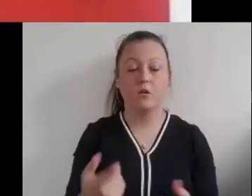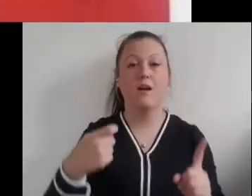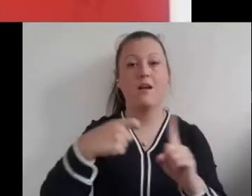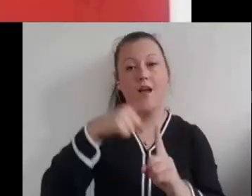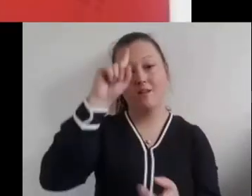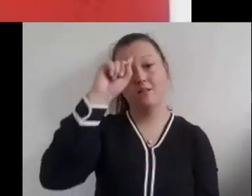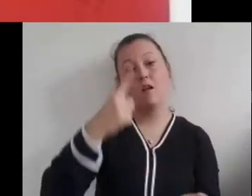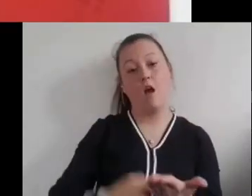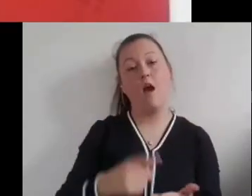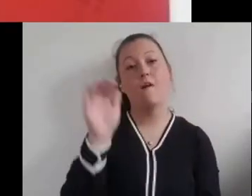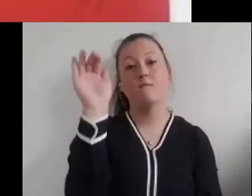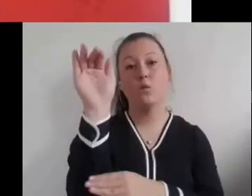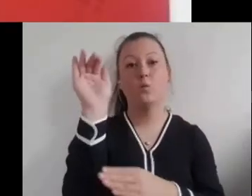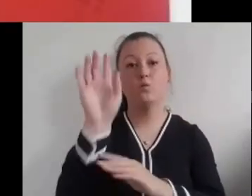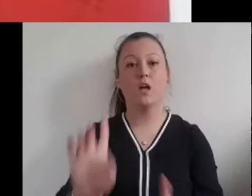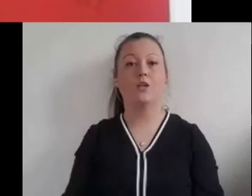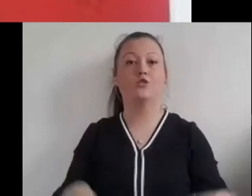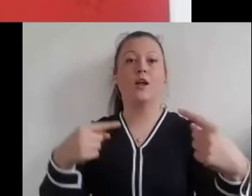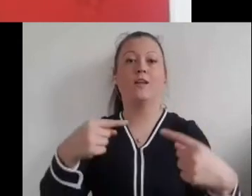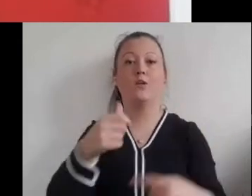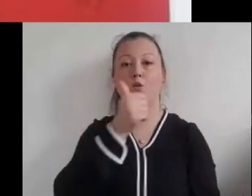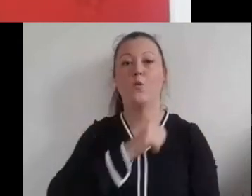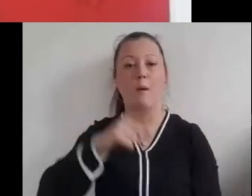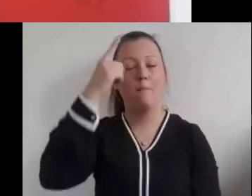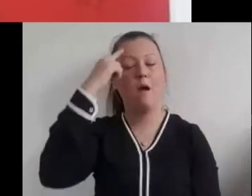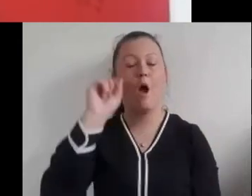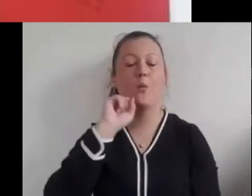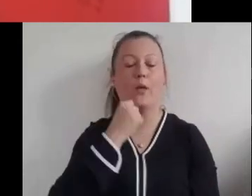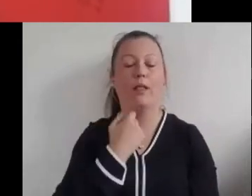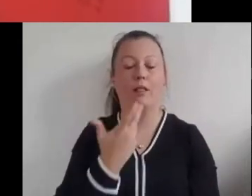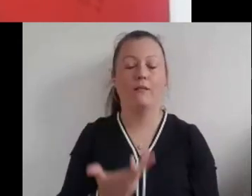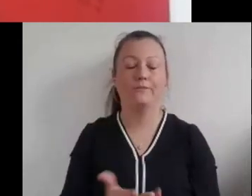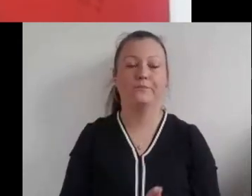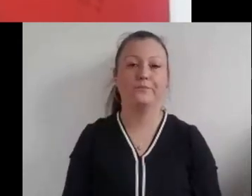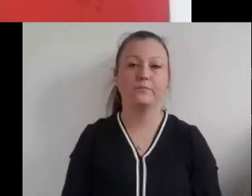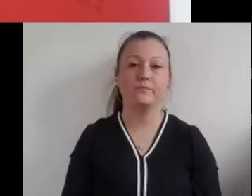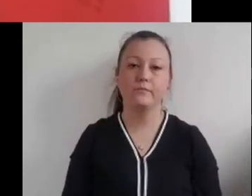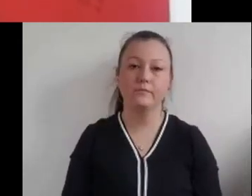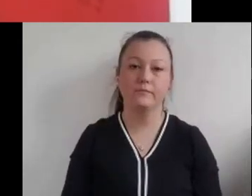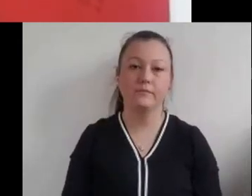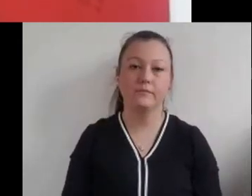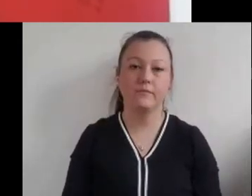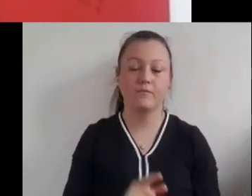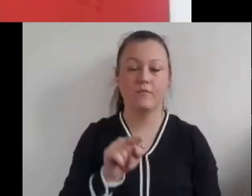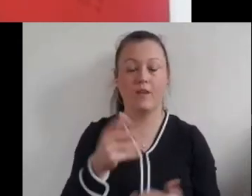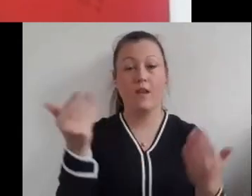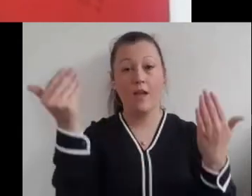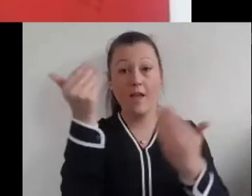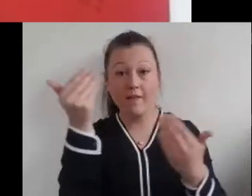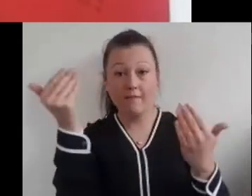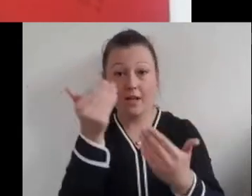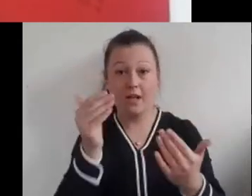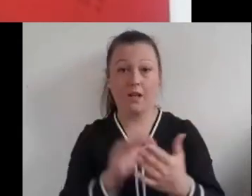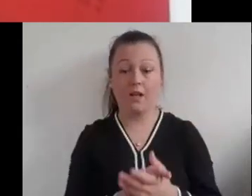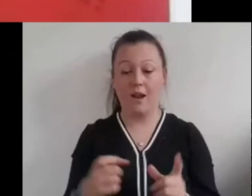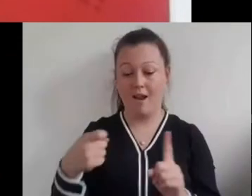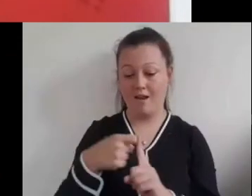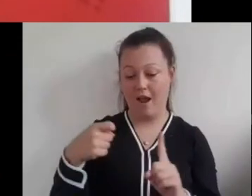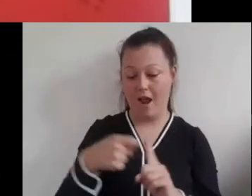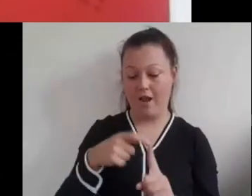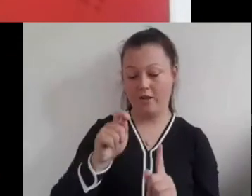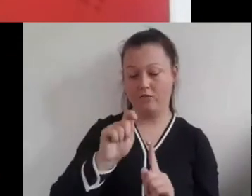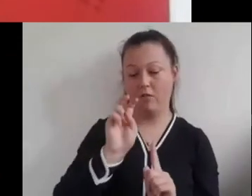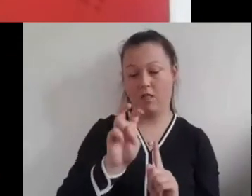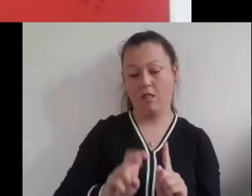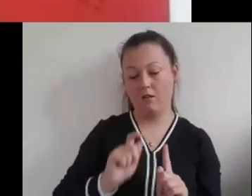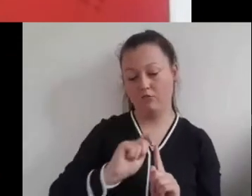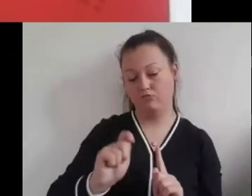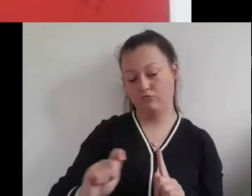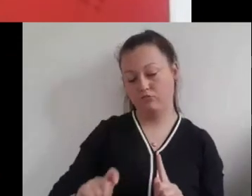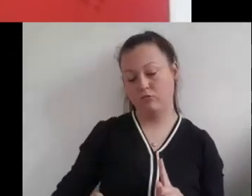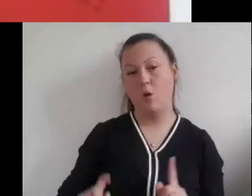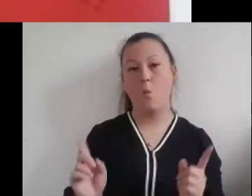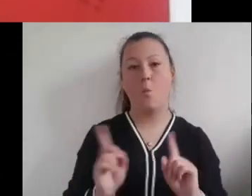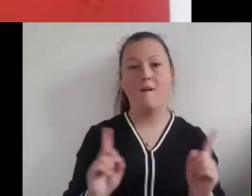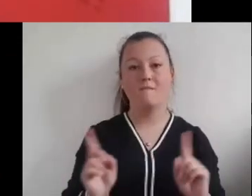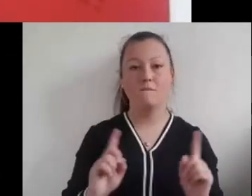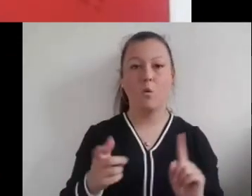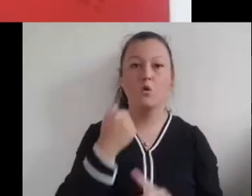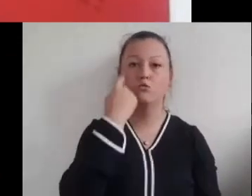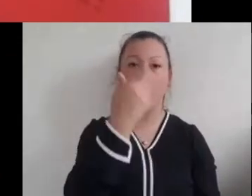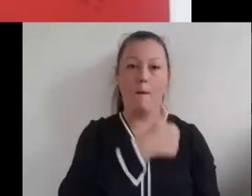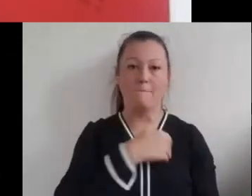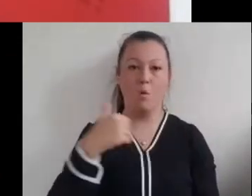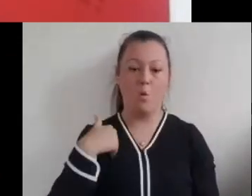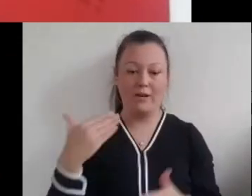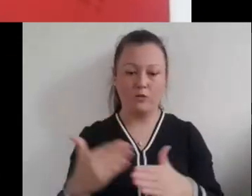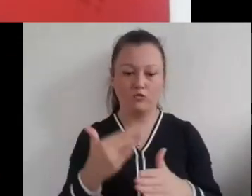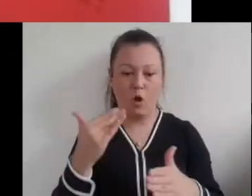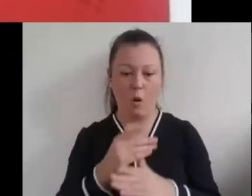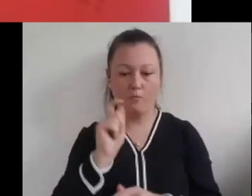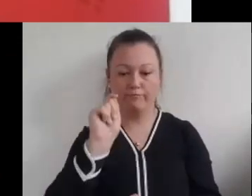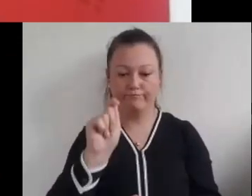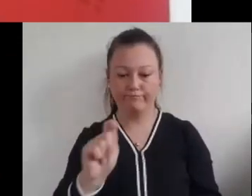That evening Kate wrote a list of all the tasks she had to do in the morning. Get dressed, brush hair, brush teeth, pack school bag and many more things.